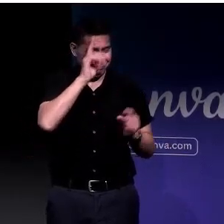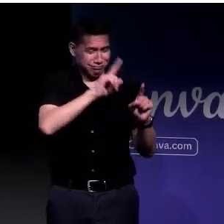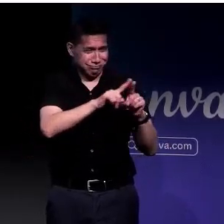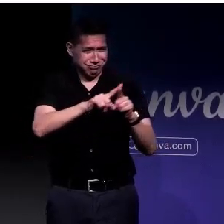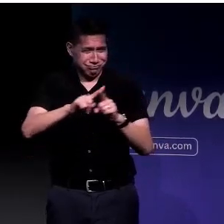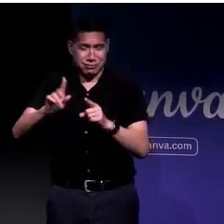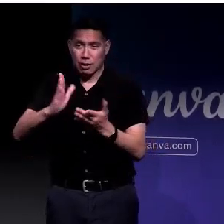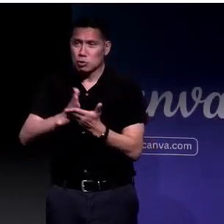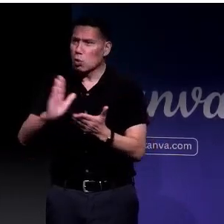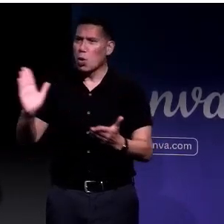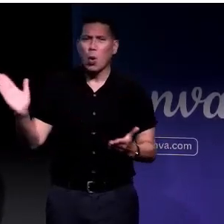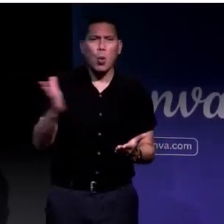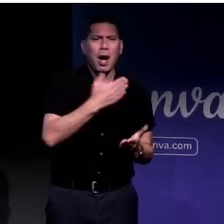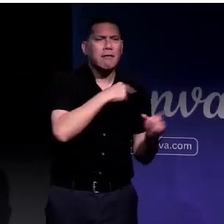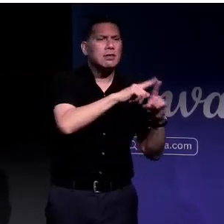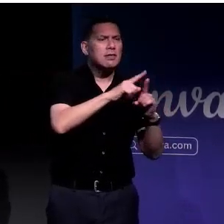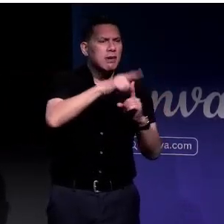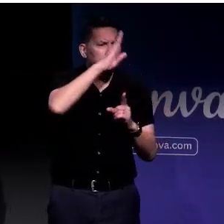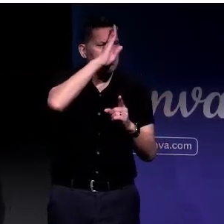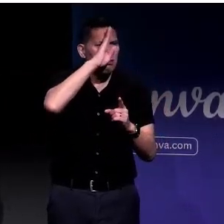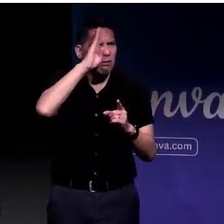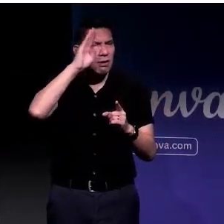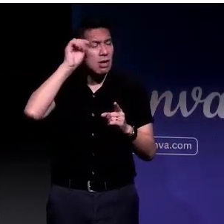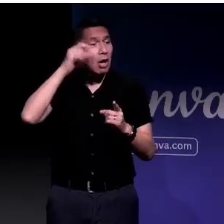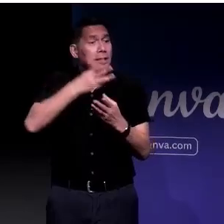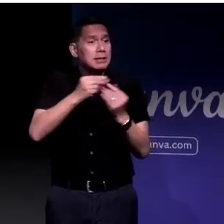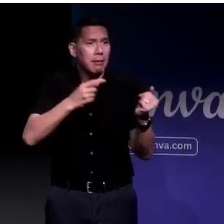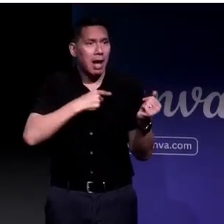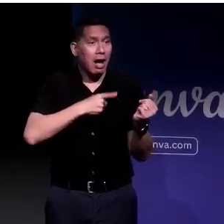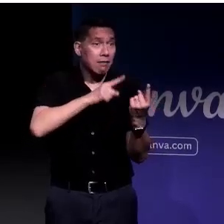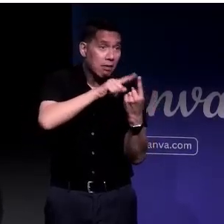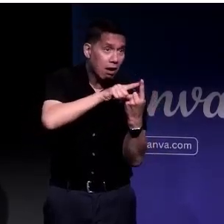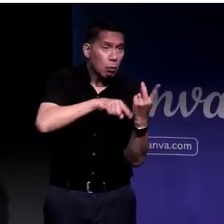we all wear many hats, right? And some of you might wear these hats, or different hats.